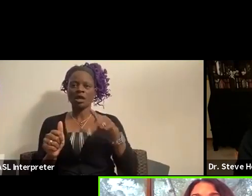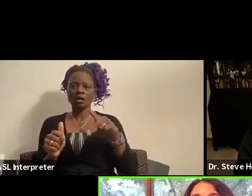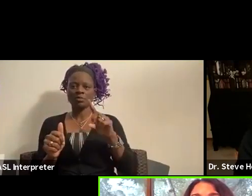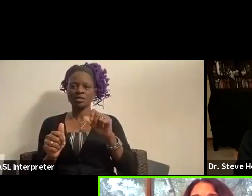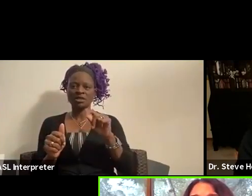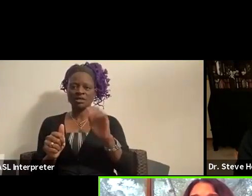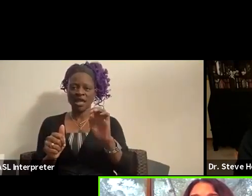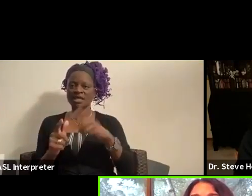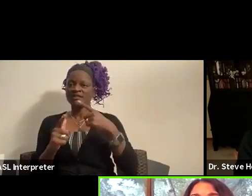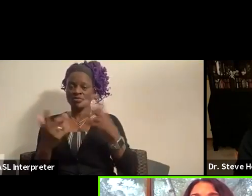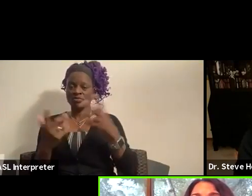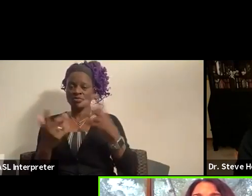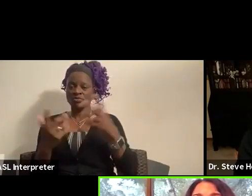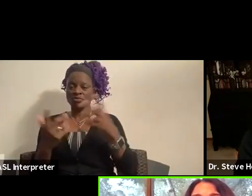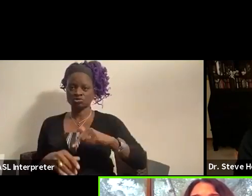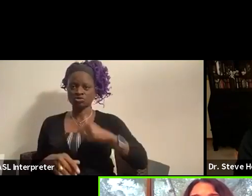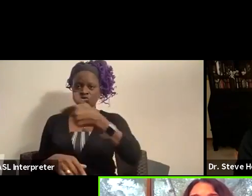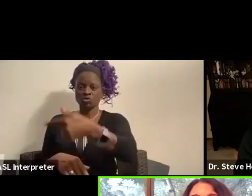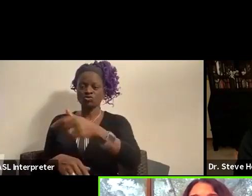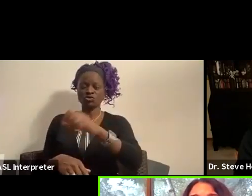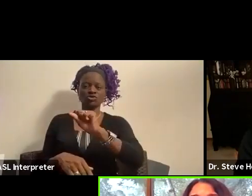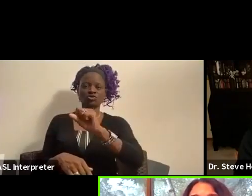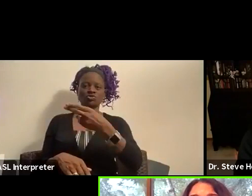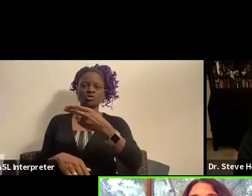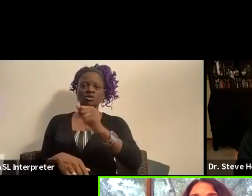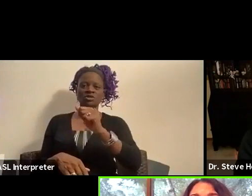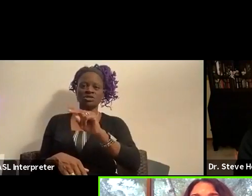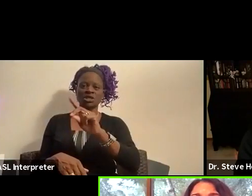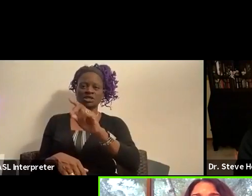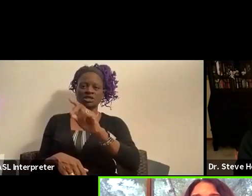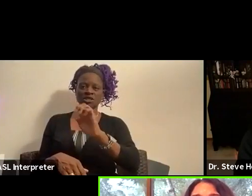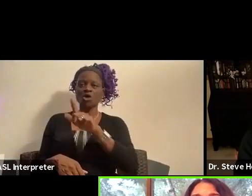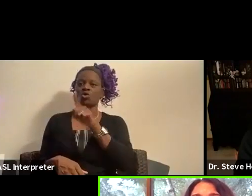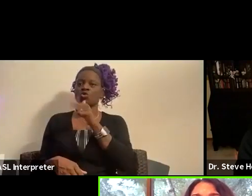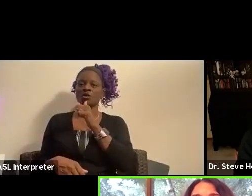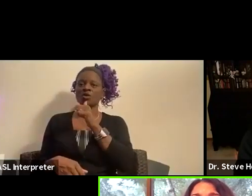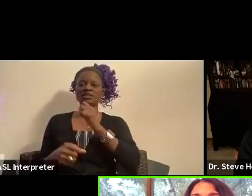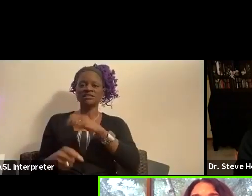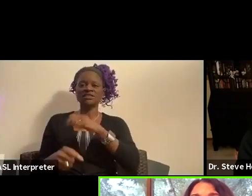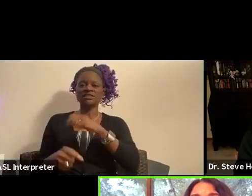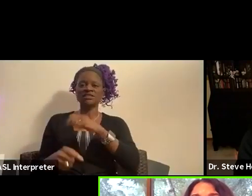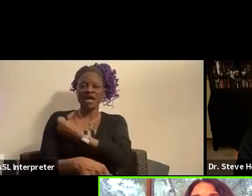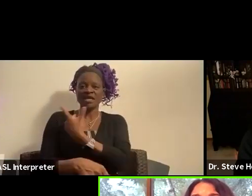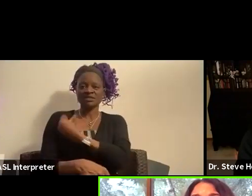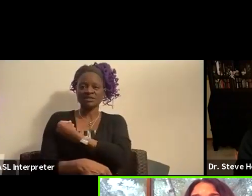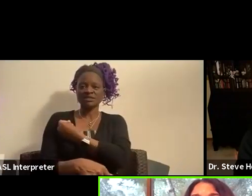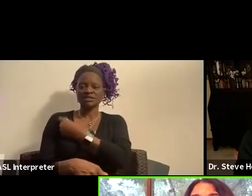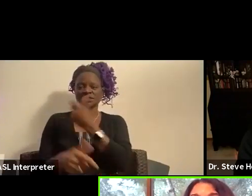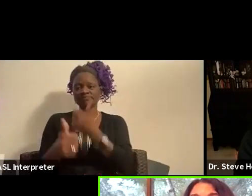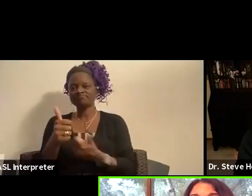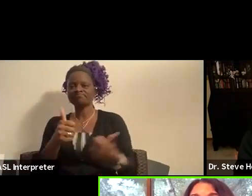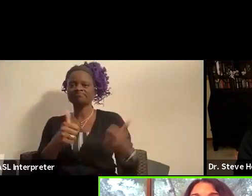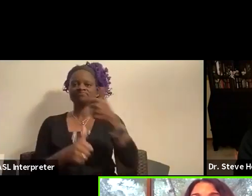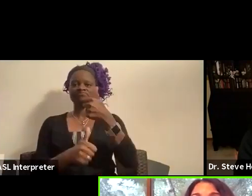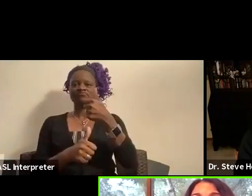Humilation listed on the county's vaccine chief. He will provide an overview, revaccinated vaccination distribution.